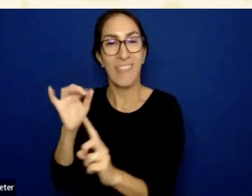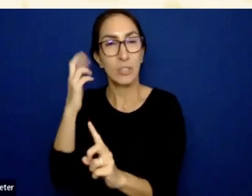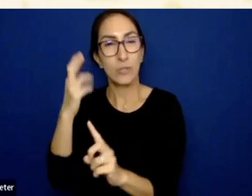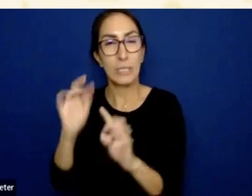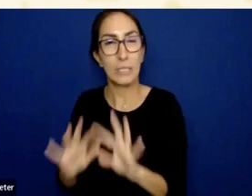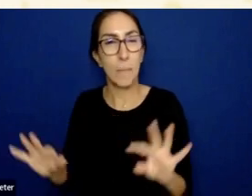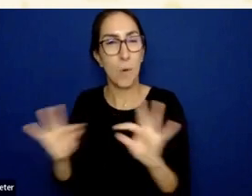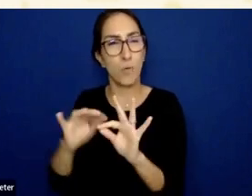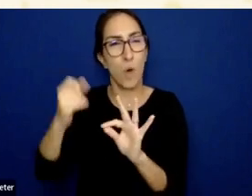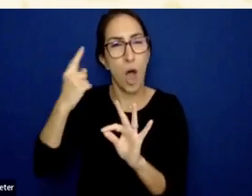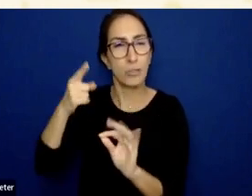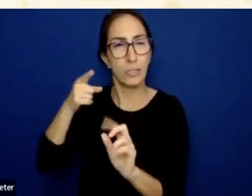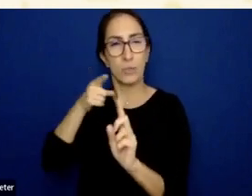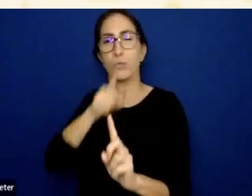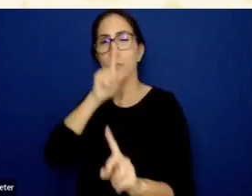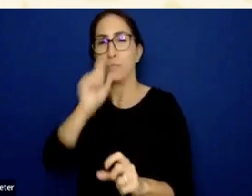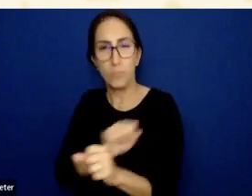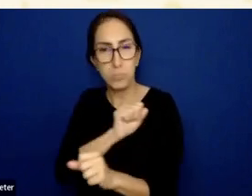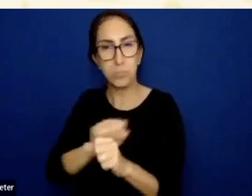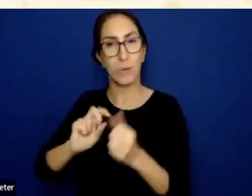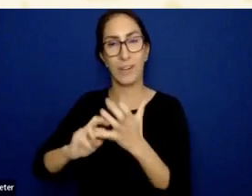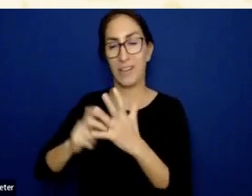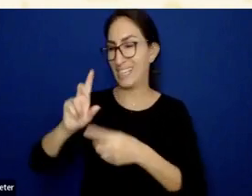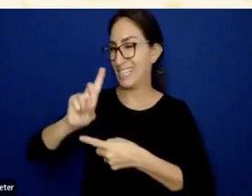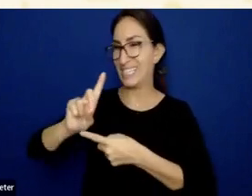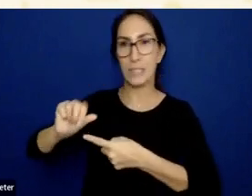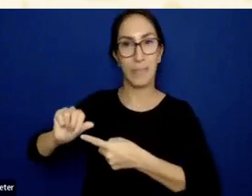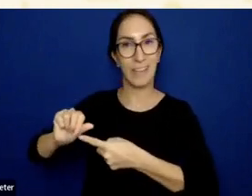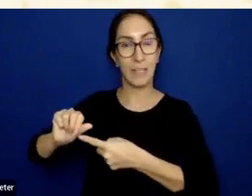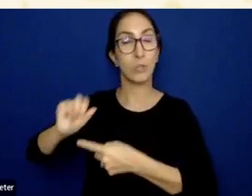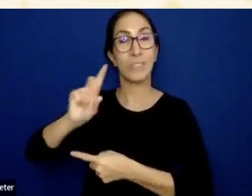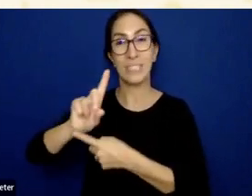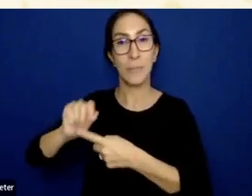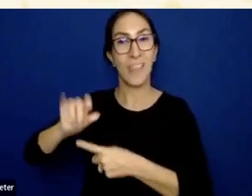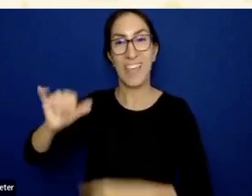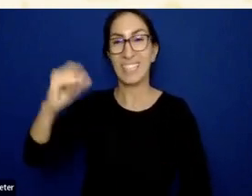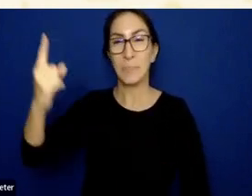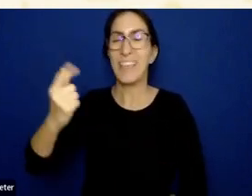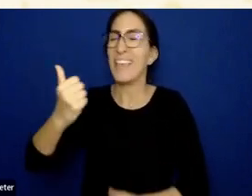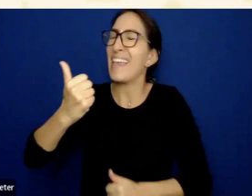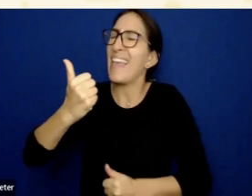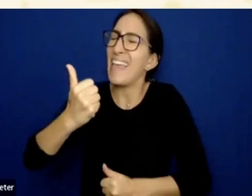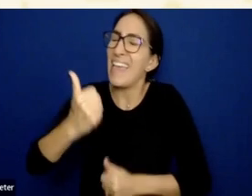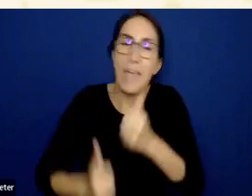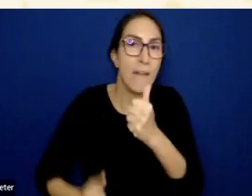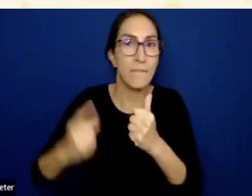Disability is something that everyone has. Everyone.